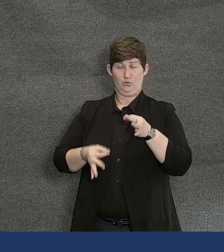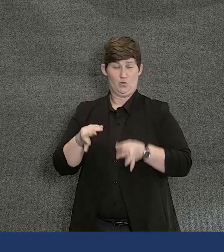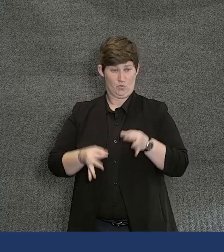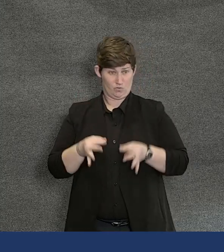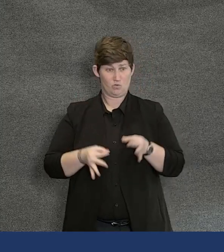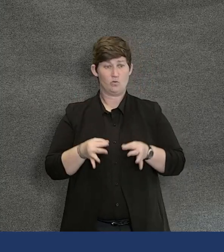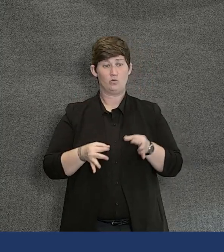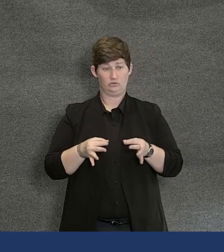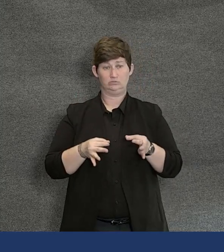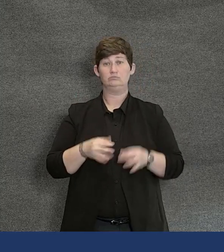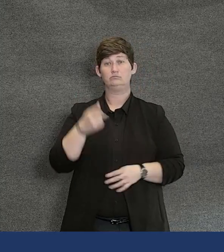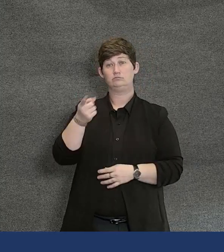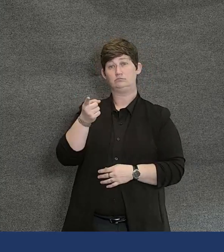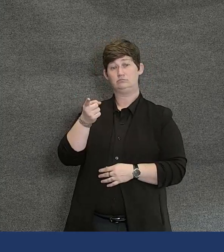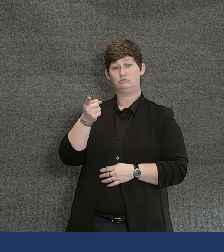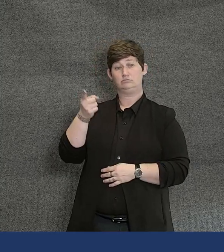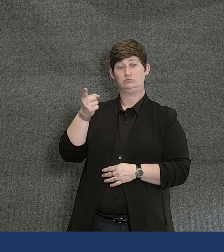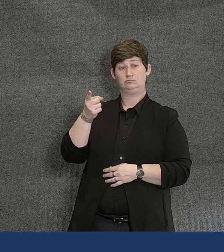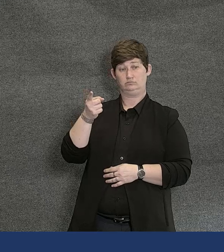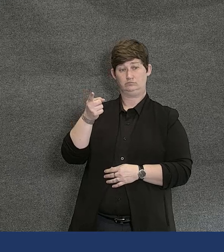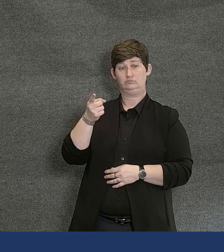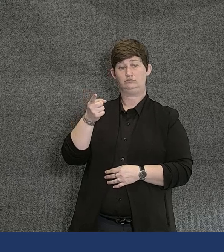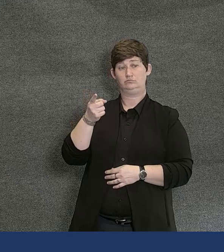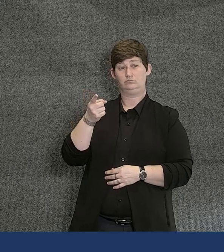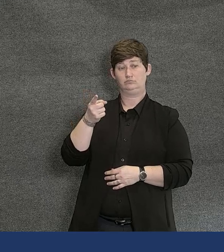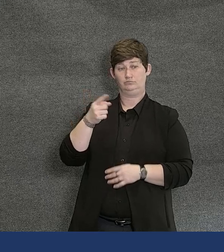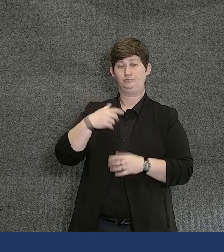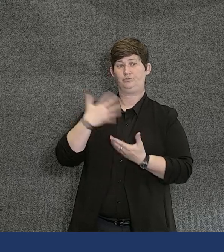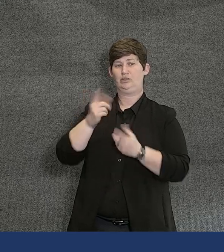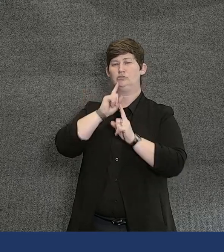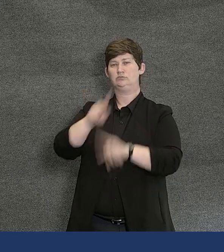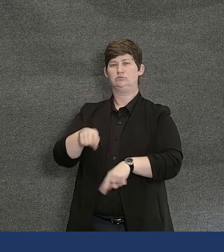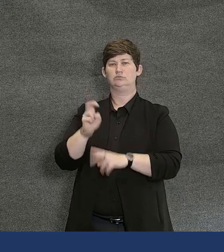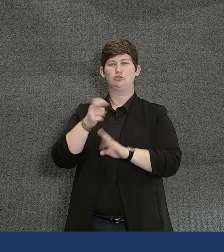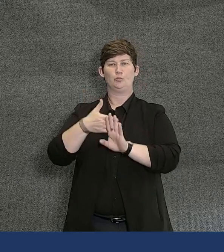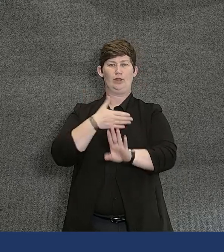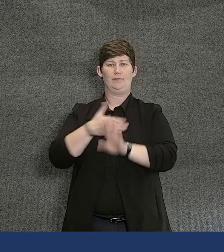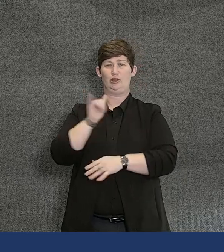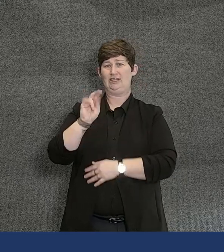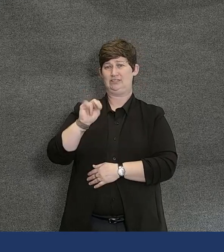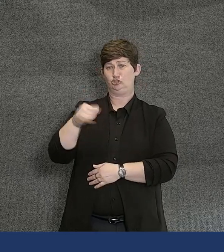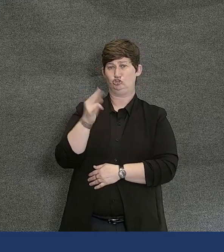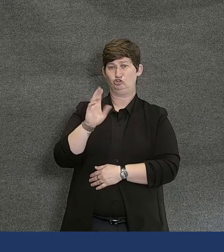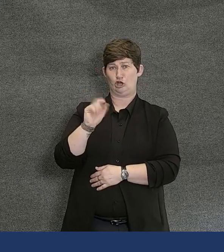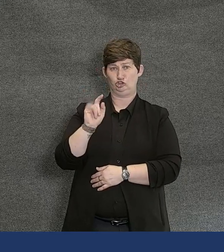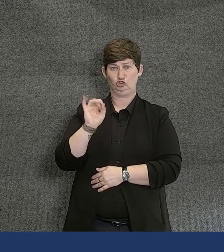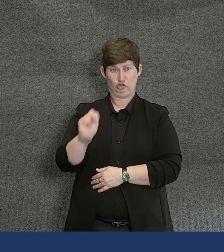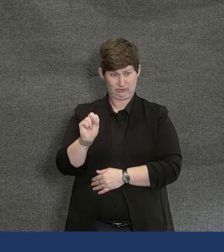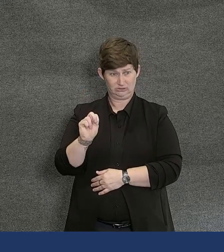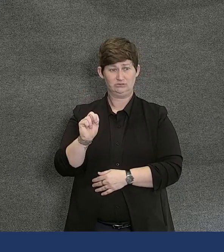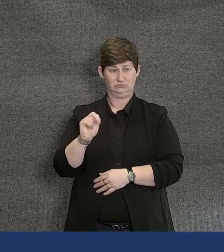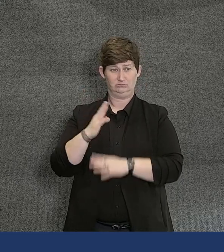Now, some of y'all may not know what a preliminary injunction is. Some of Y'all do know what it is. Should I explain it?